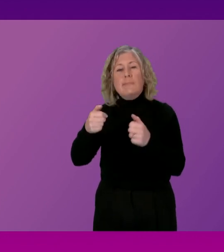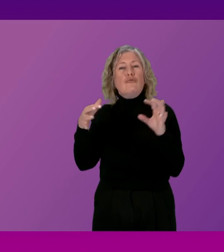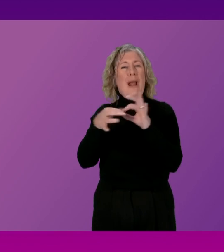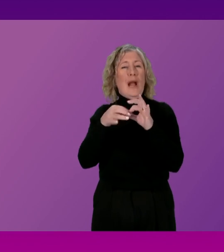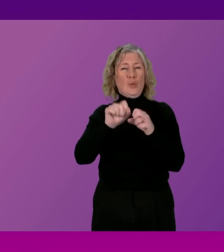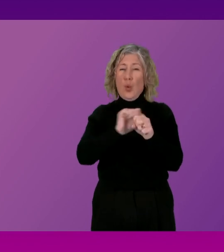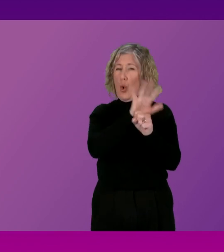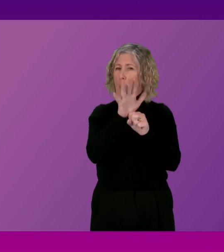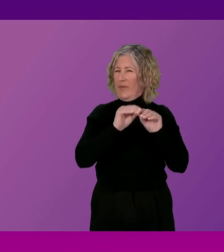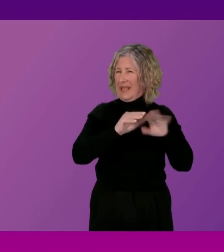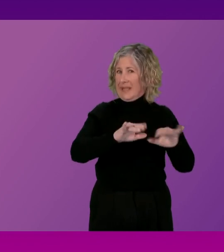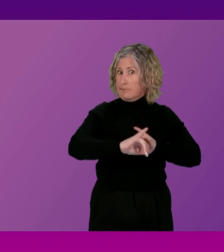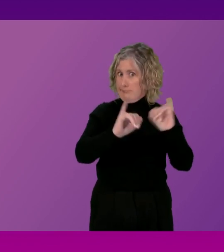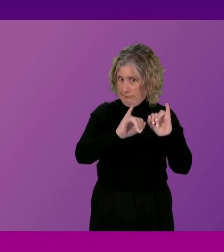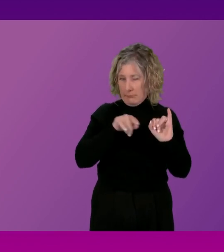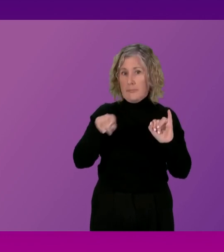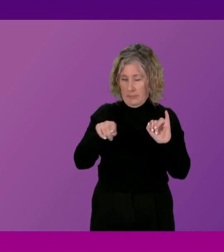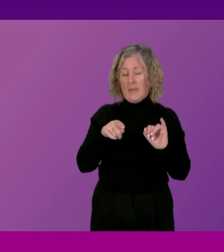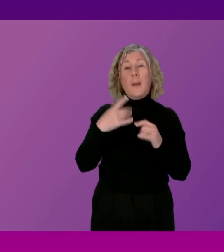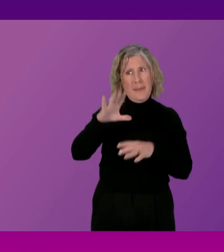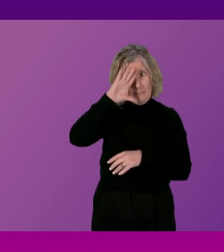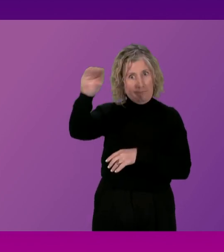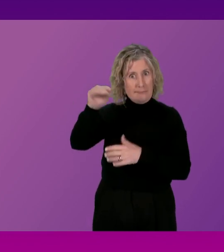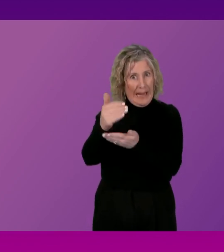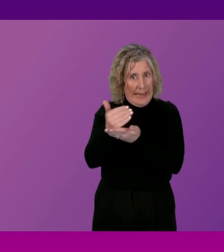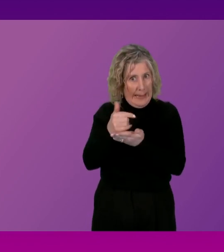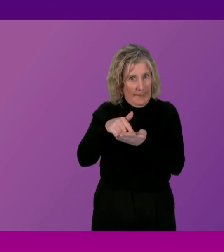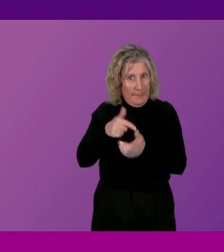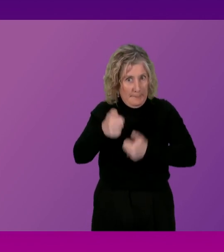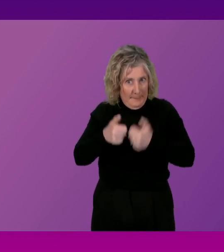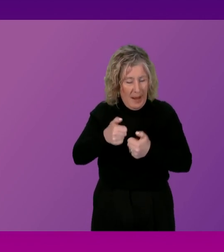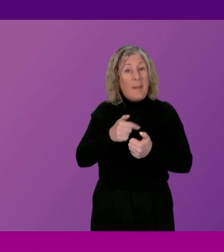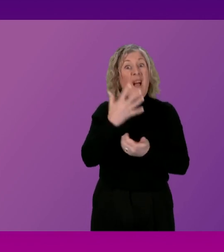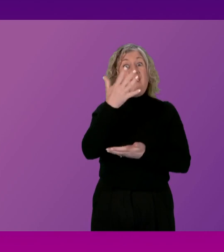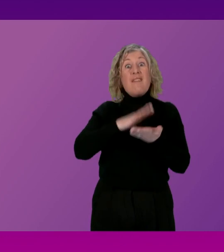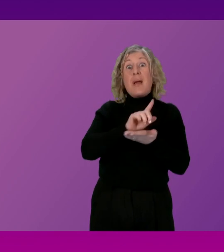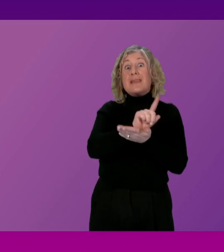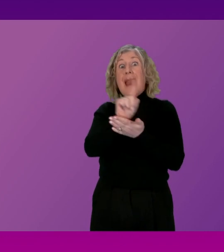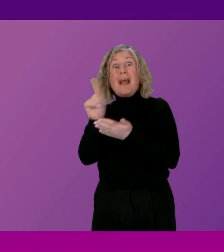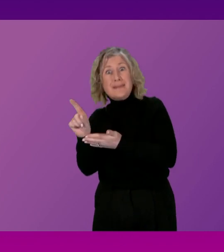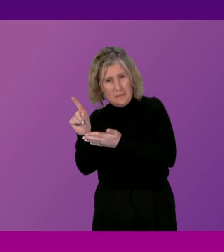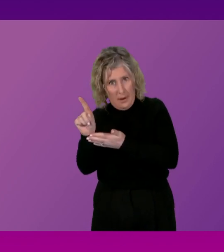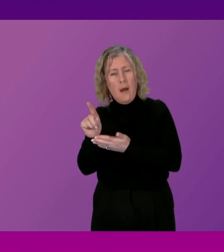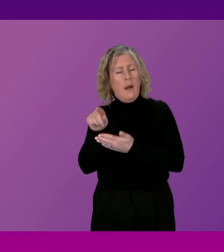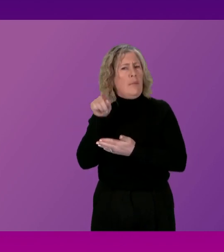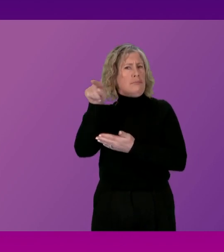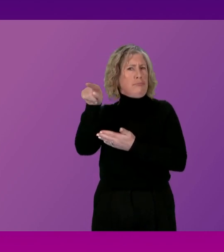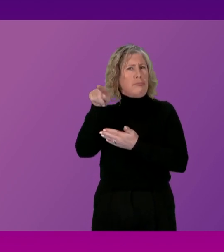However, five months later, the Scottish National Party introduced a policy of destroying WhatsApp messages.